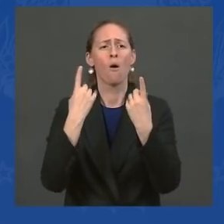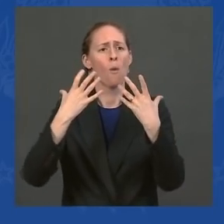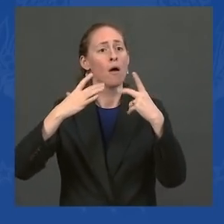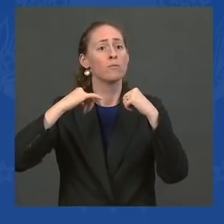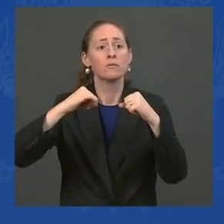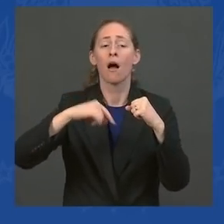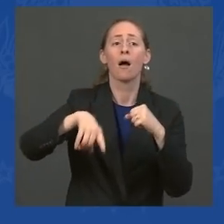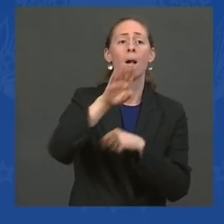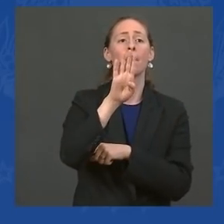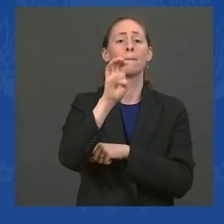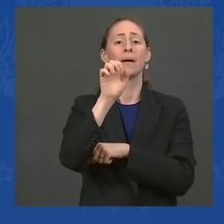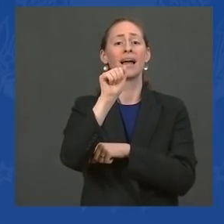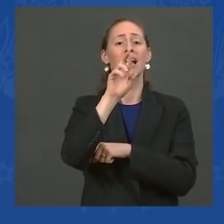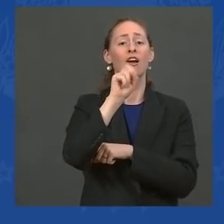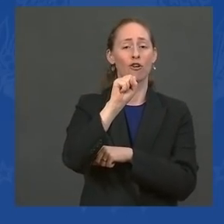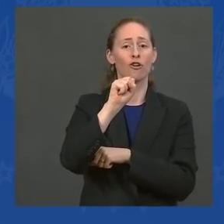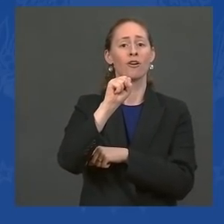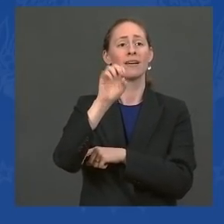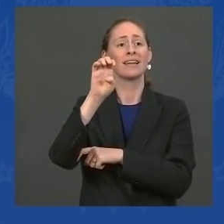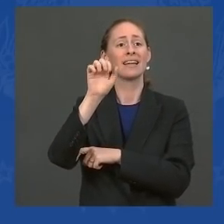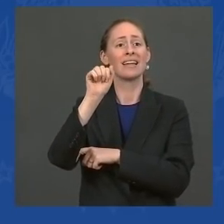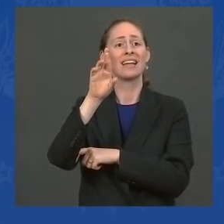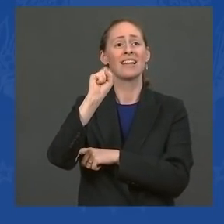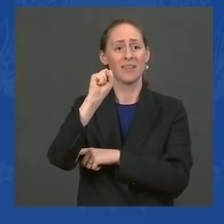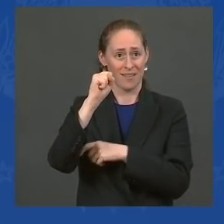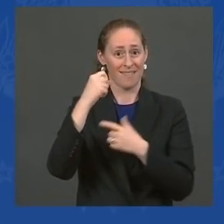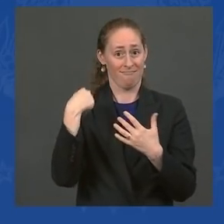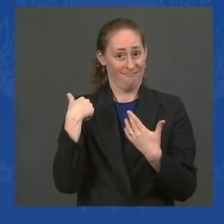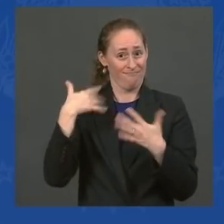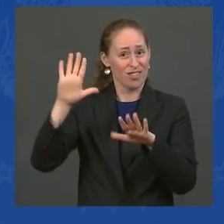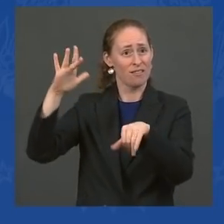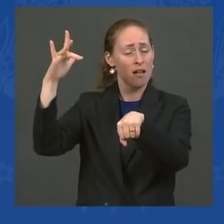When I've been there, I felt the warmth and joy of ancestors